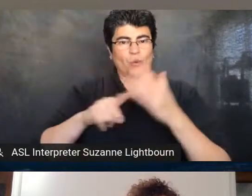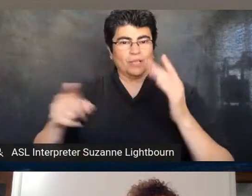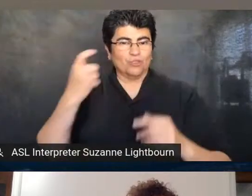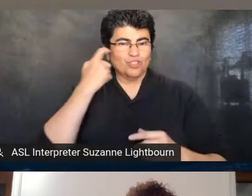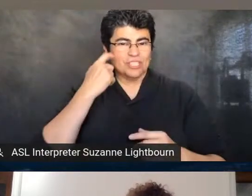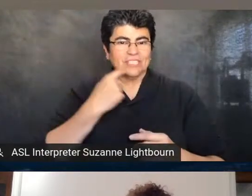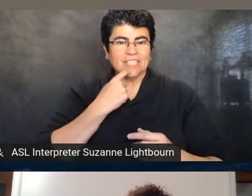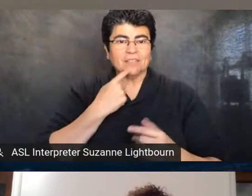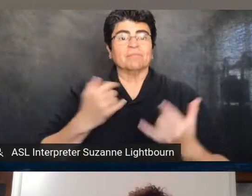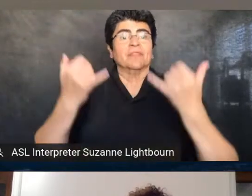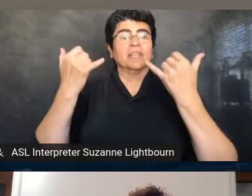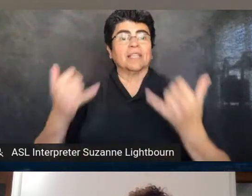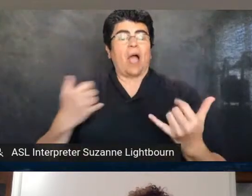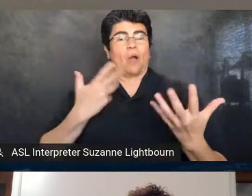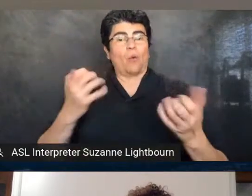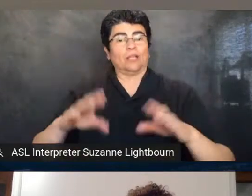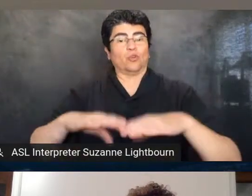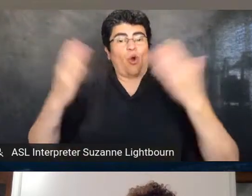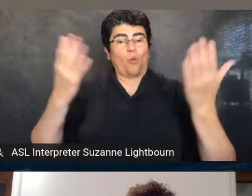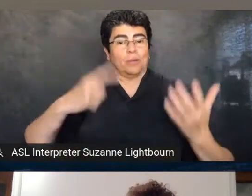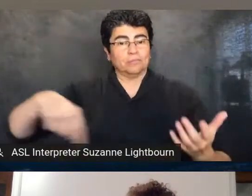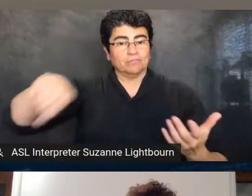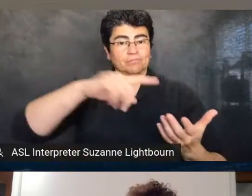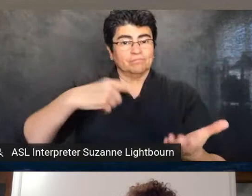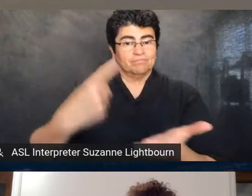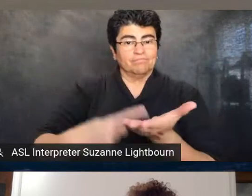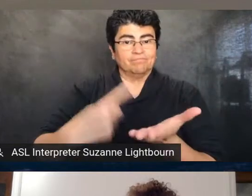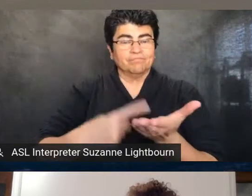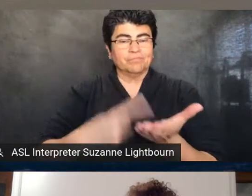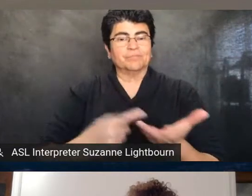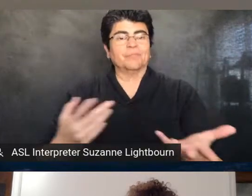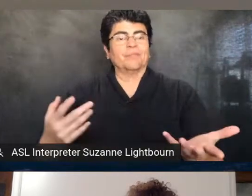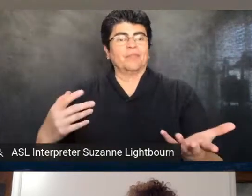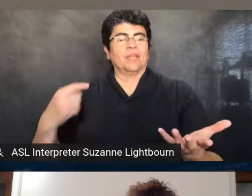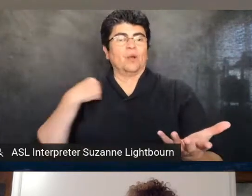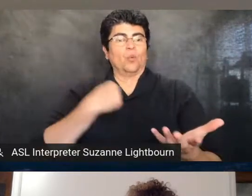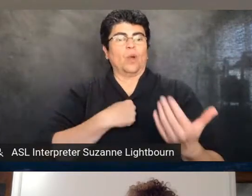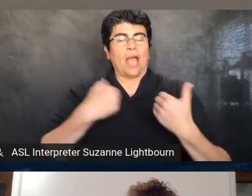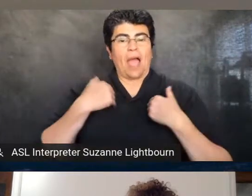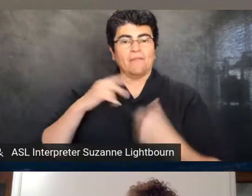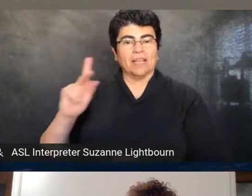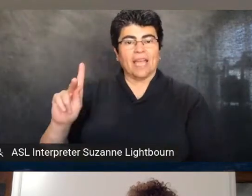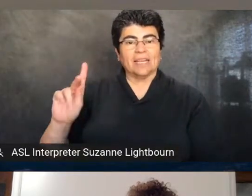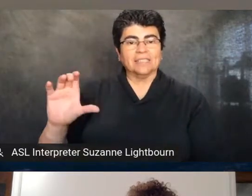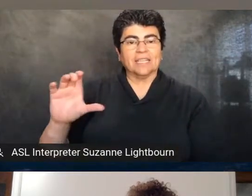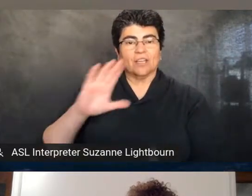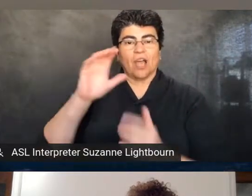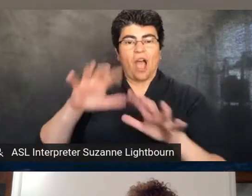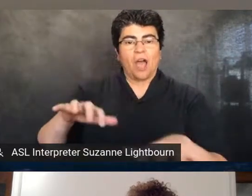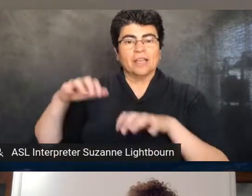So now I'd like to open the conversation up, we have the Kennedy Center audience, we have the Sankofa audience,